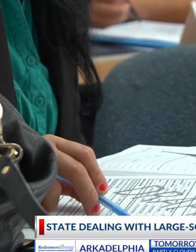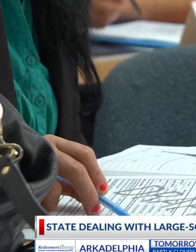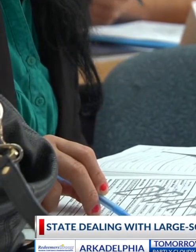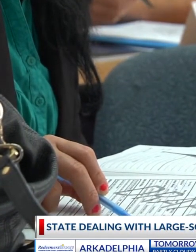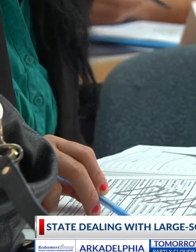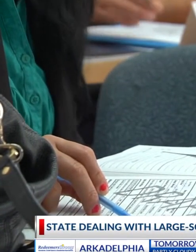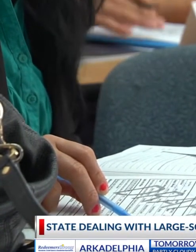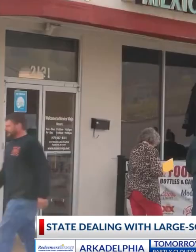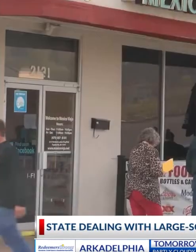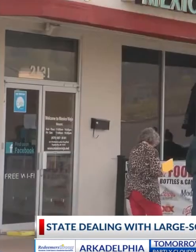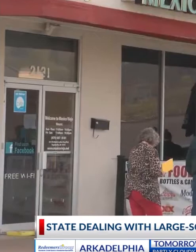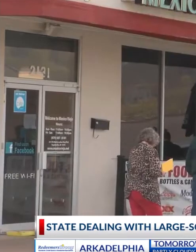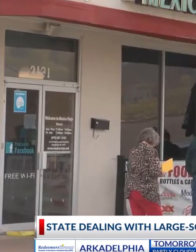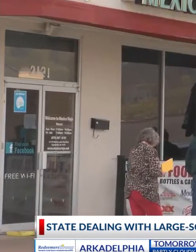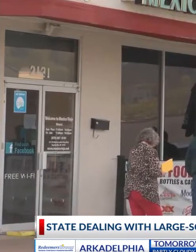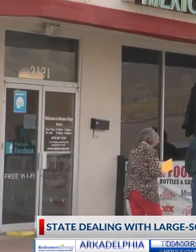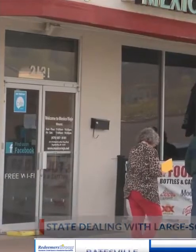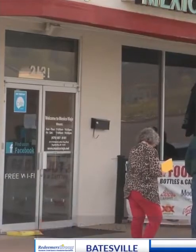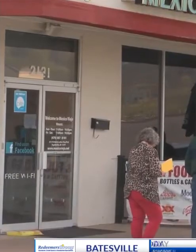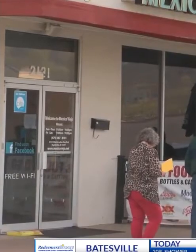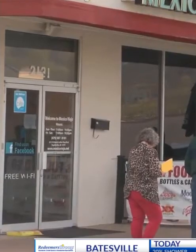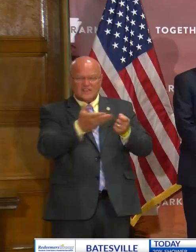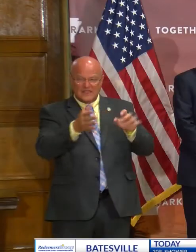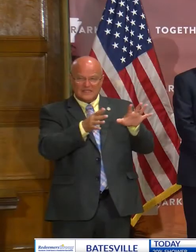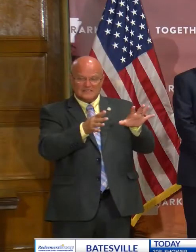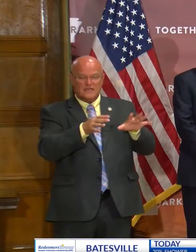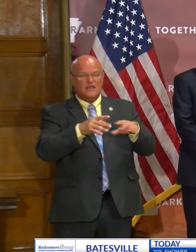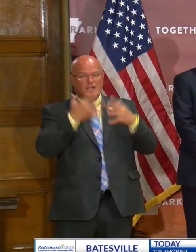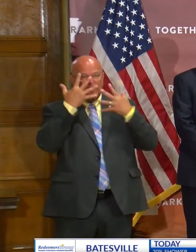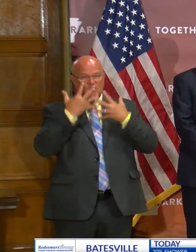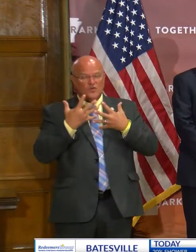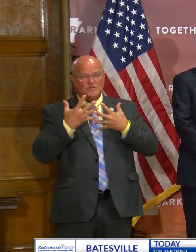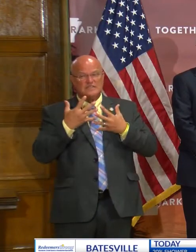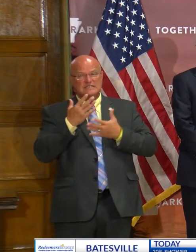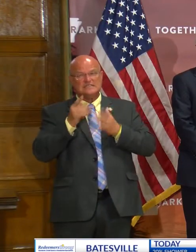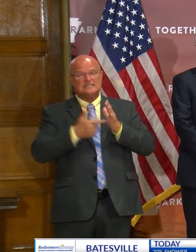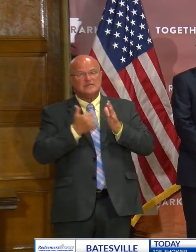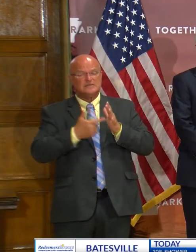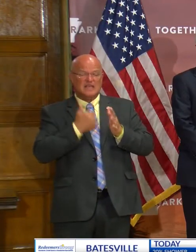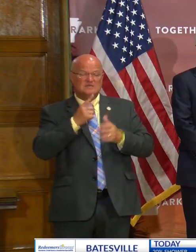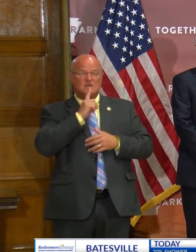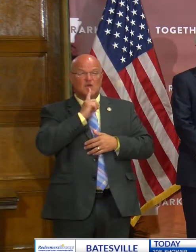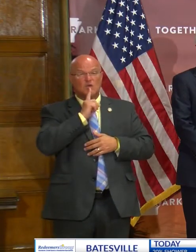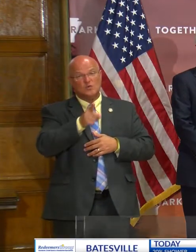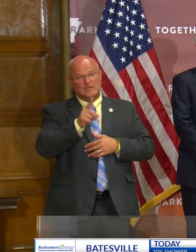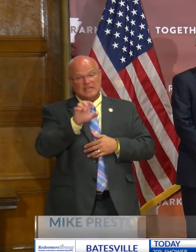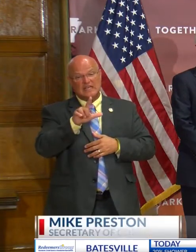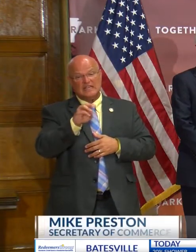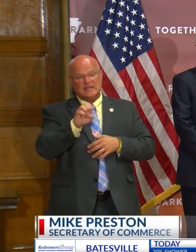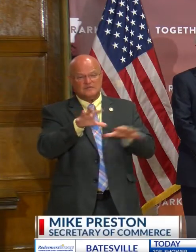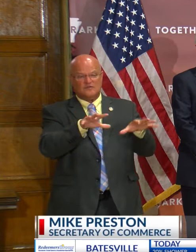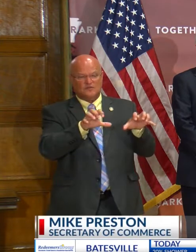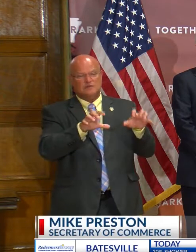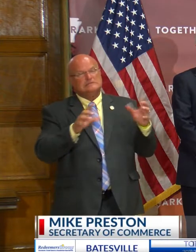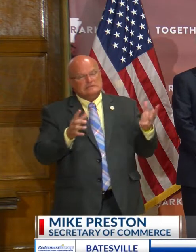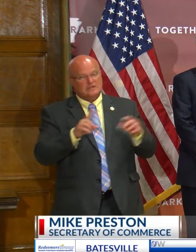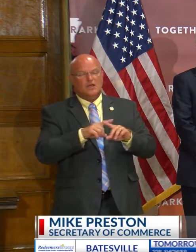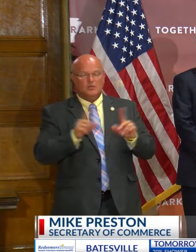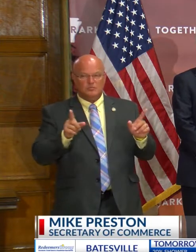FEW WEEKS NOW AND IT HAS EFFECTED SOME OF THE LEGITIMATE CLAIMS TRYING TO BE MADE... MIKE PRESTON, SECRETARY OF COMMERCE Unfortunately that like I said sometimes they are legitimate clients that are getting held